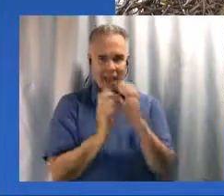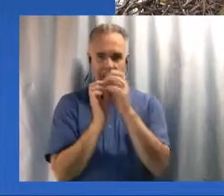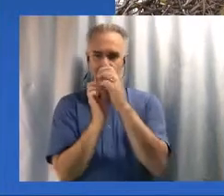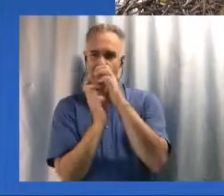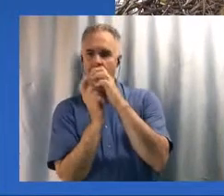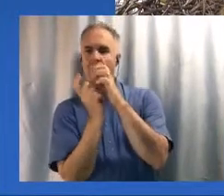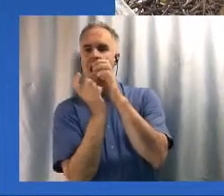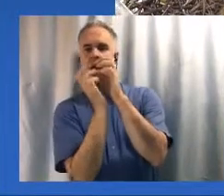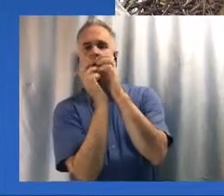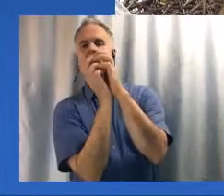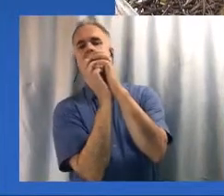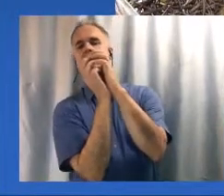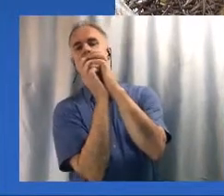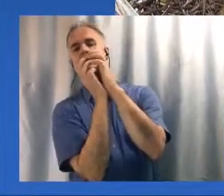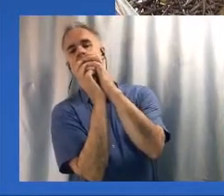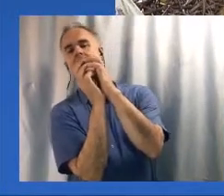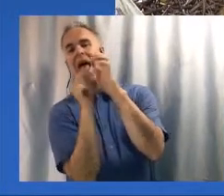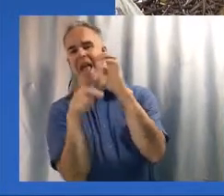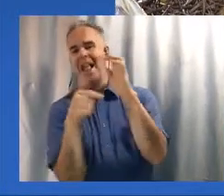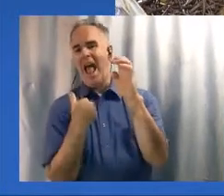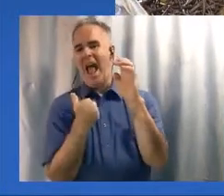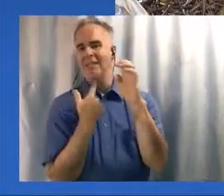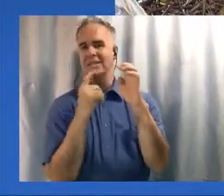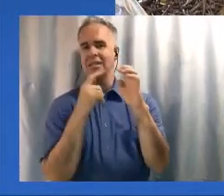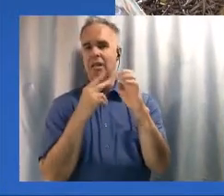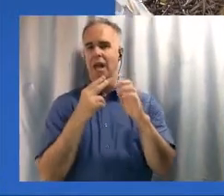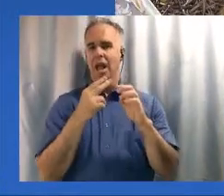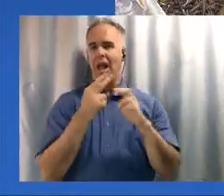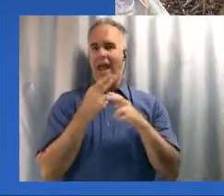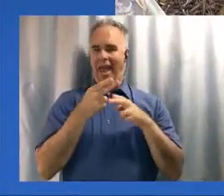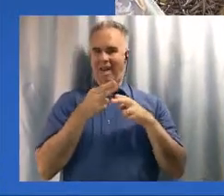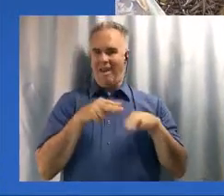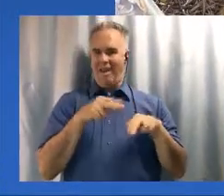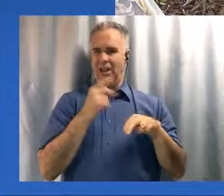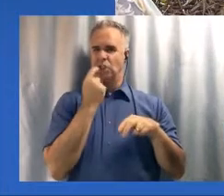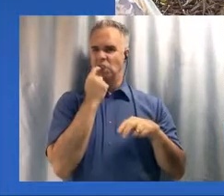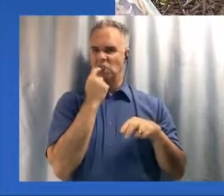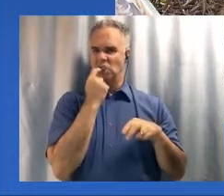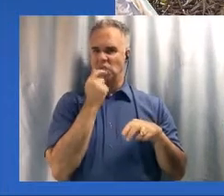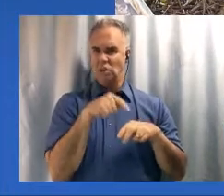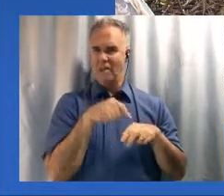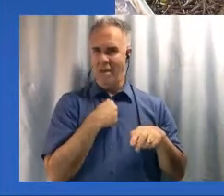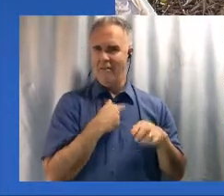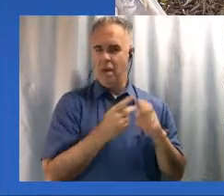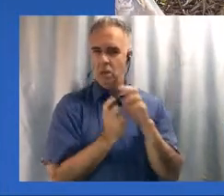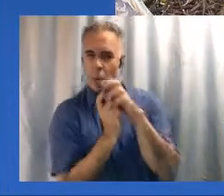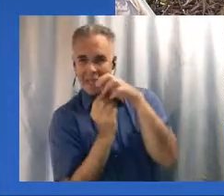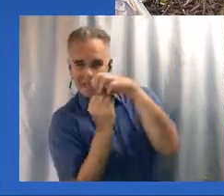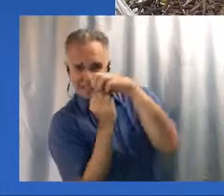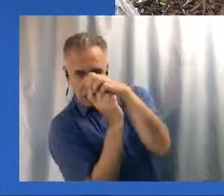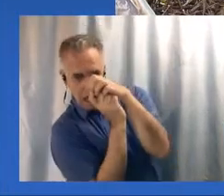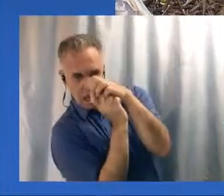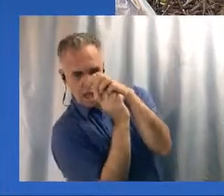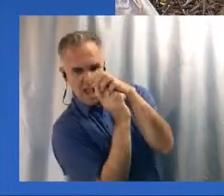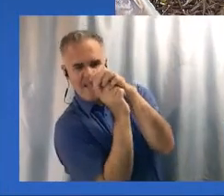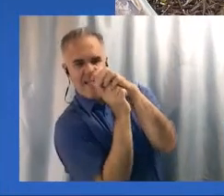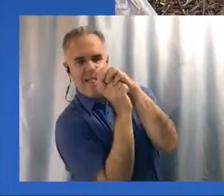The shell begins to crack. The first owlet uses its egg tooth to break free from the shell.